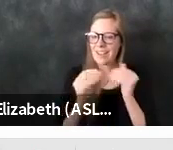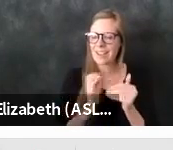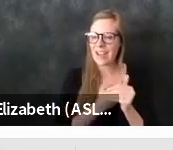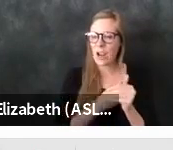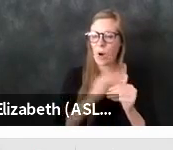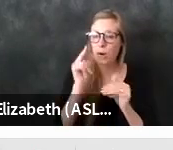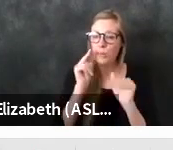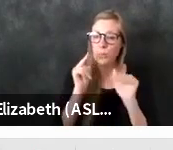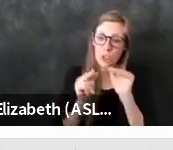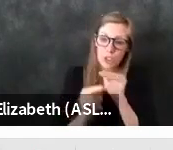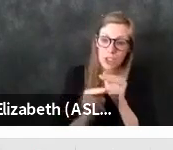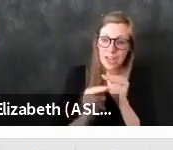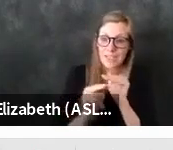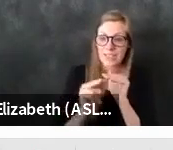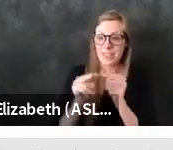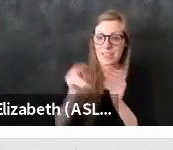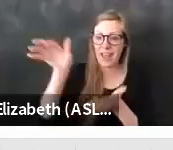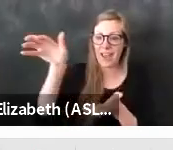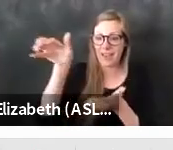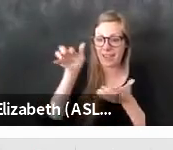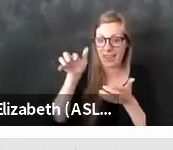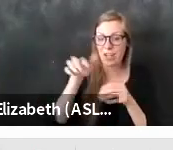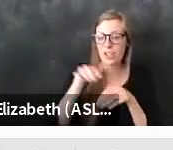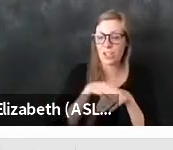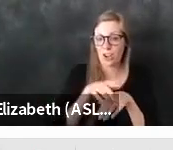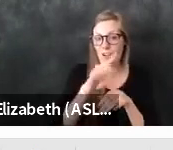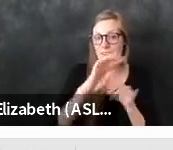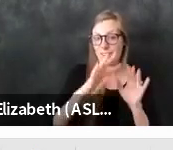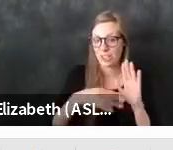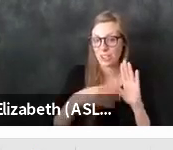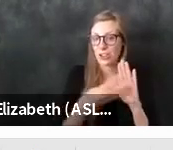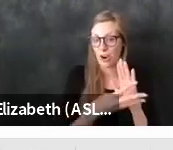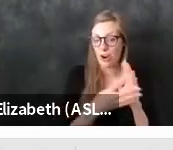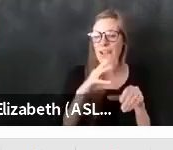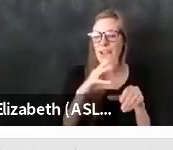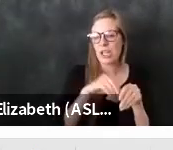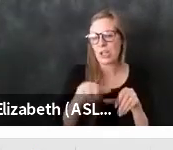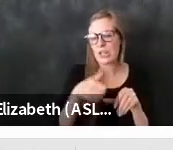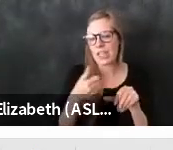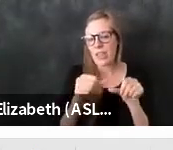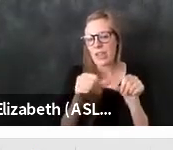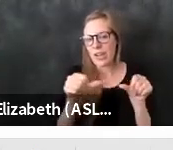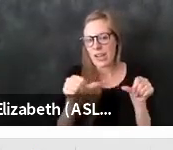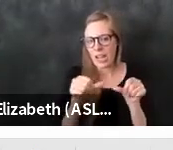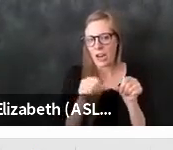allocations onto this, including the other counties that are similar sized.